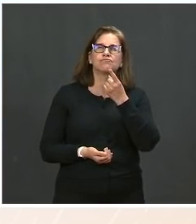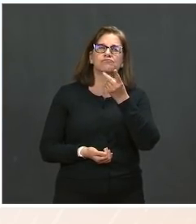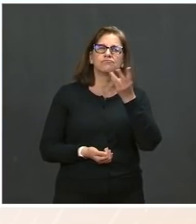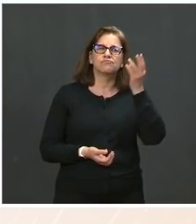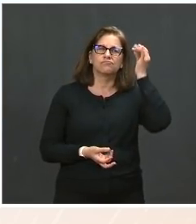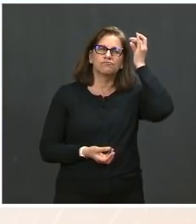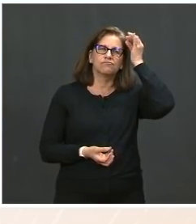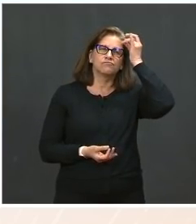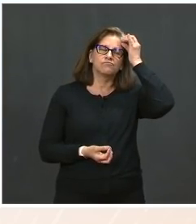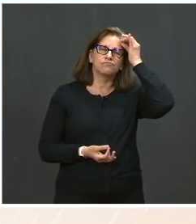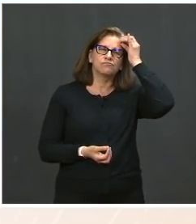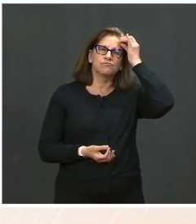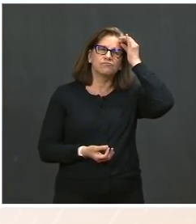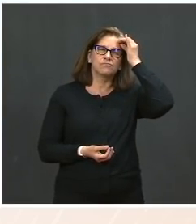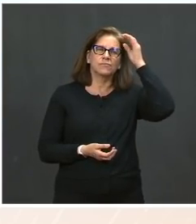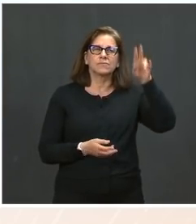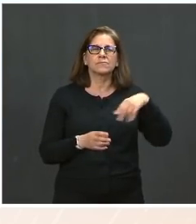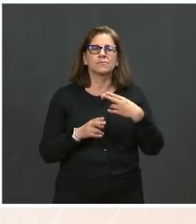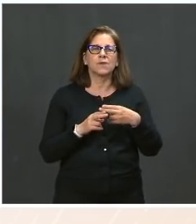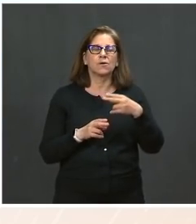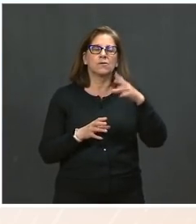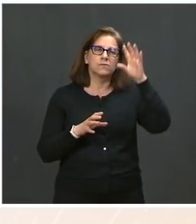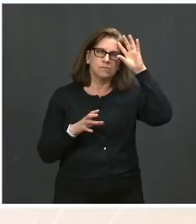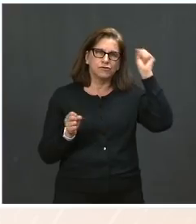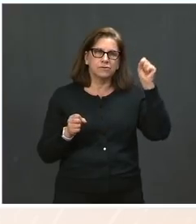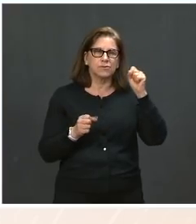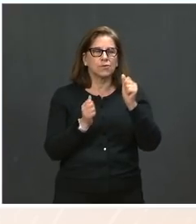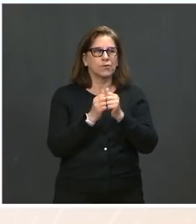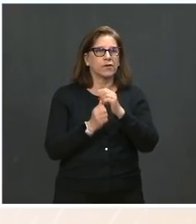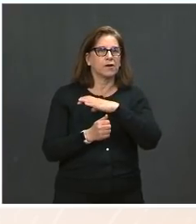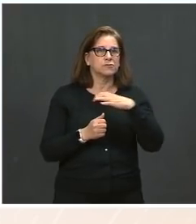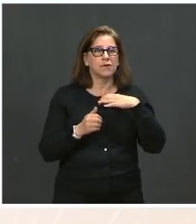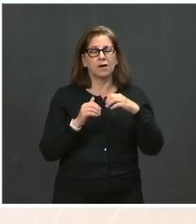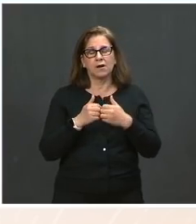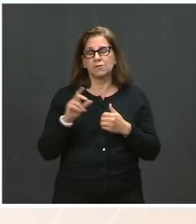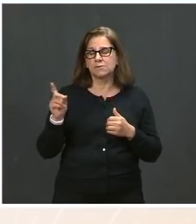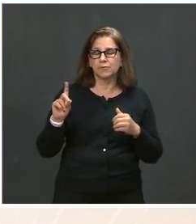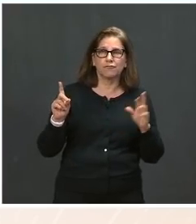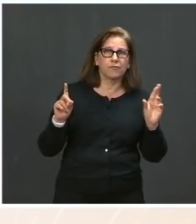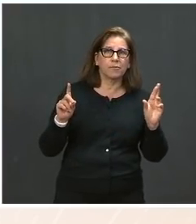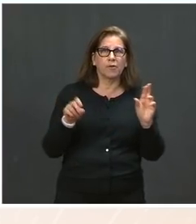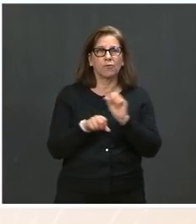and how Democrats and Republicans should work together. The time has come to end these political games